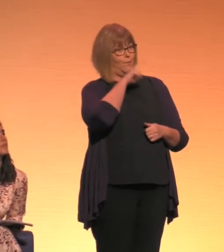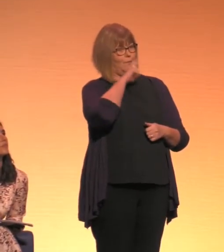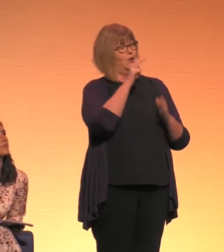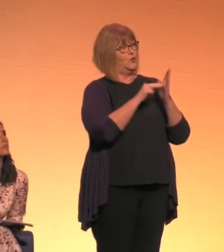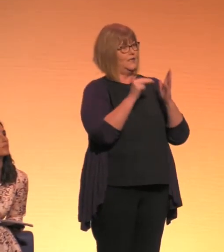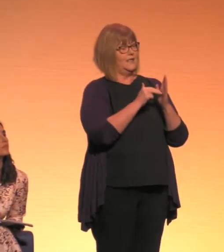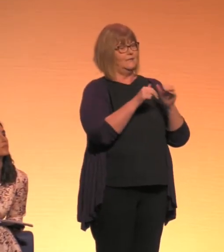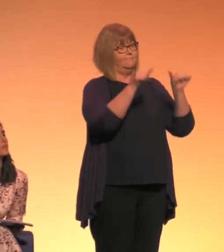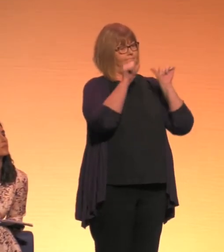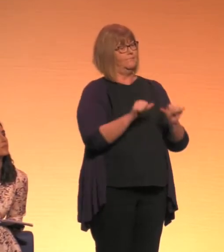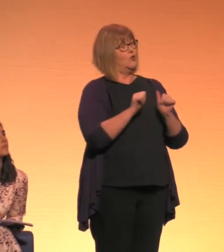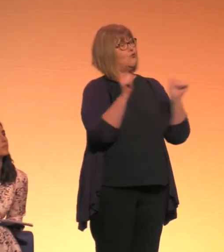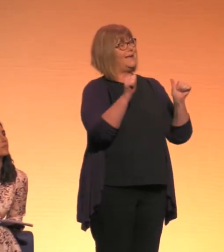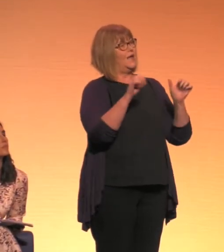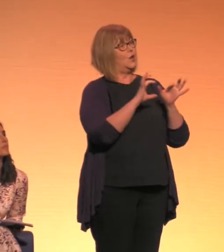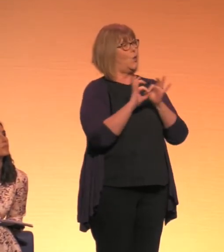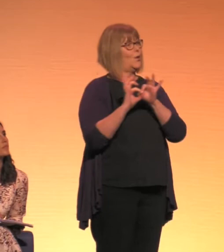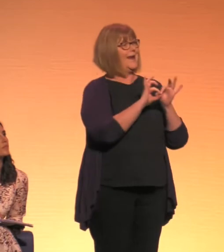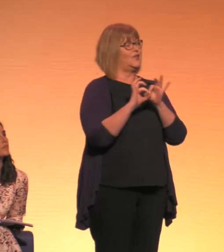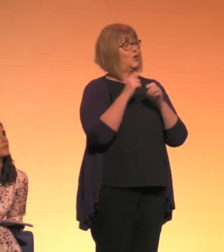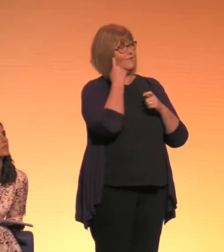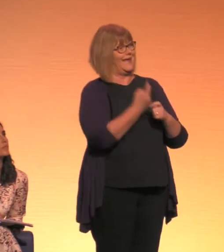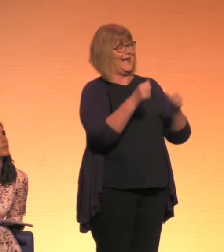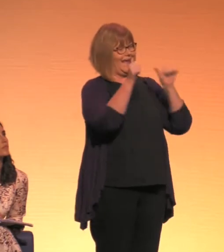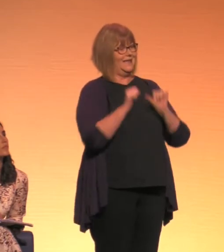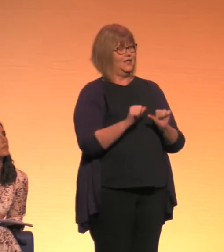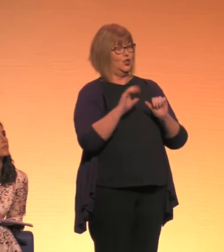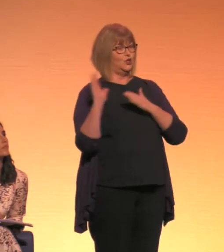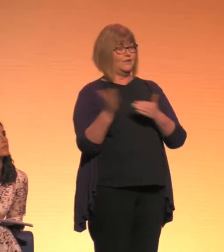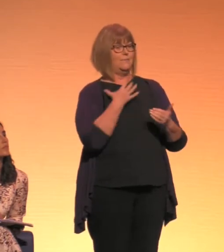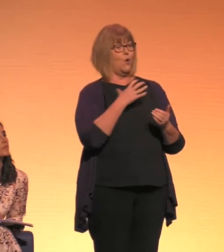Greater coordination of care, services more responsive to consumers, including